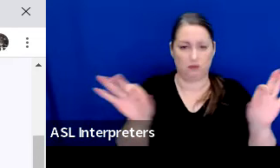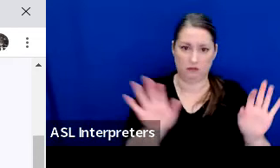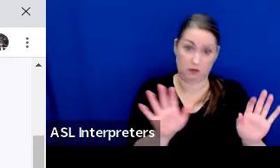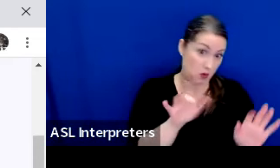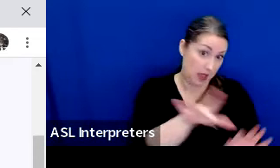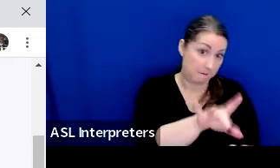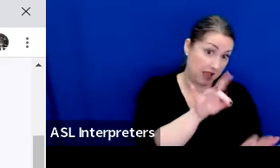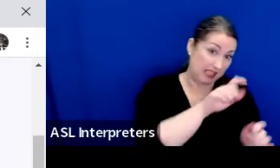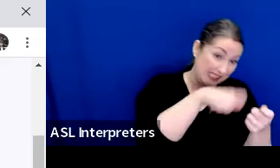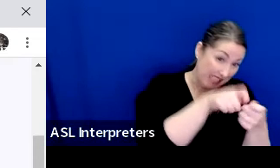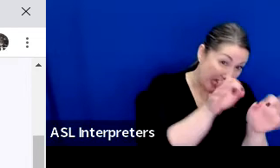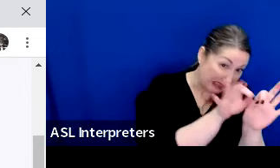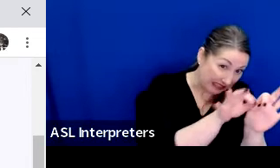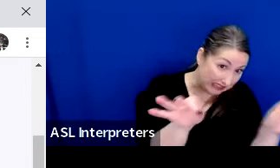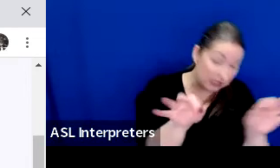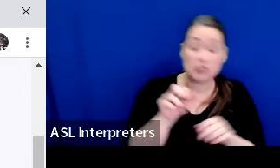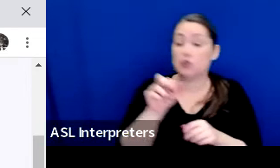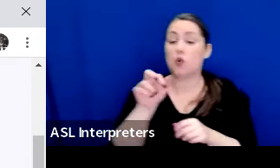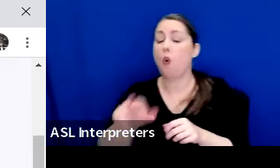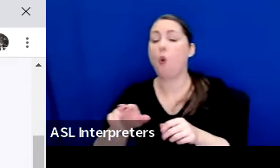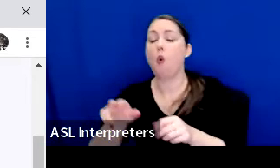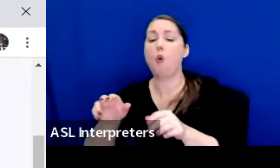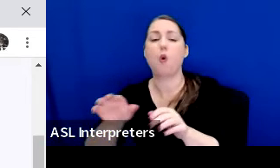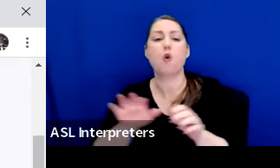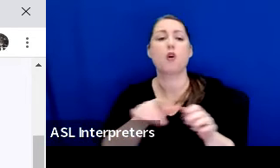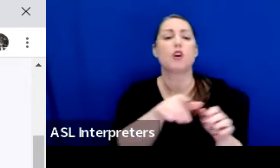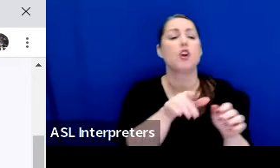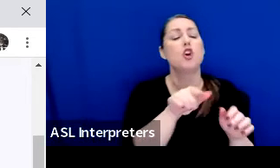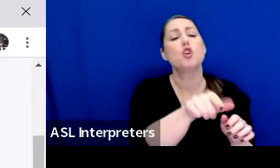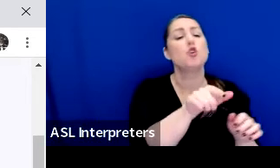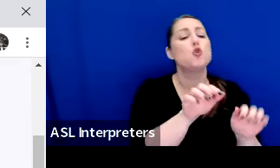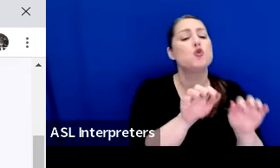But there are ways of coding. I know how to. I know how to make those problems, but I'm not the one that came up with the idea.